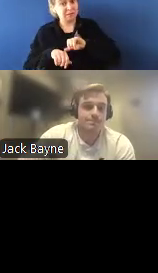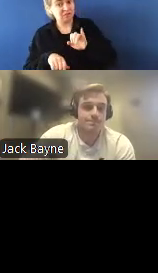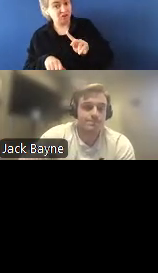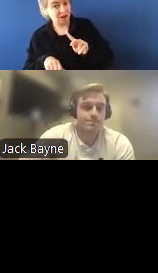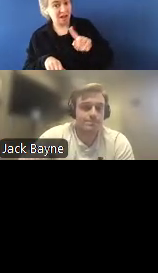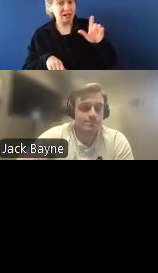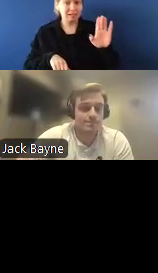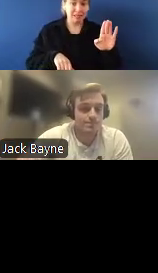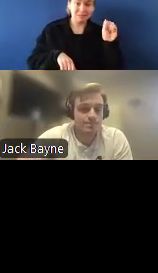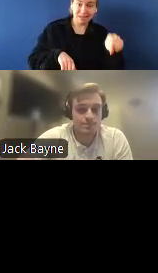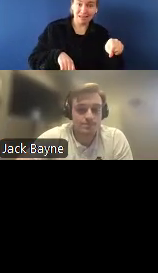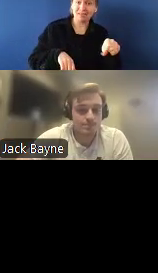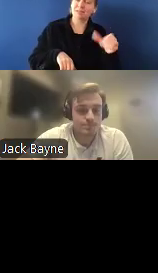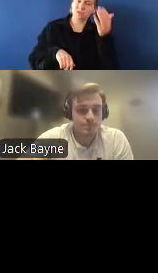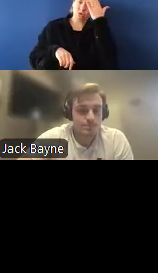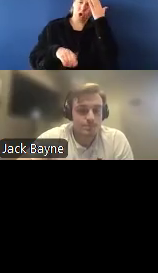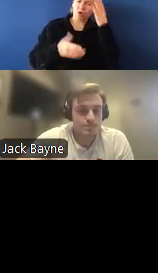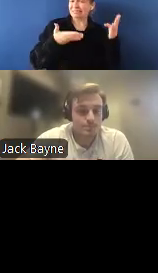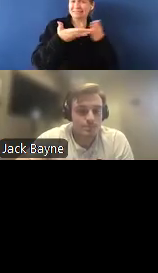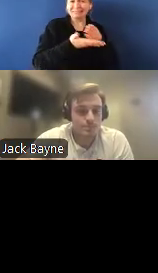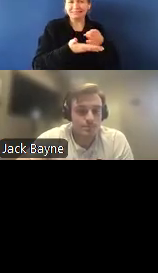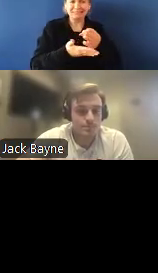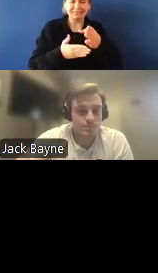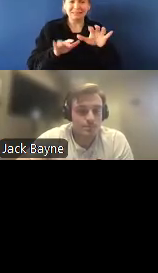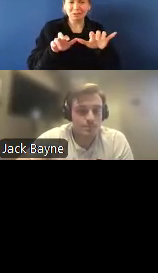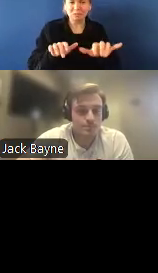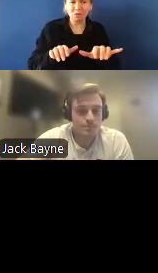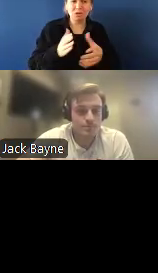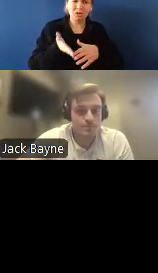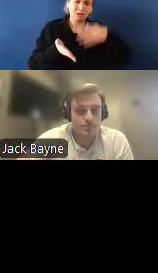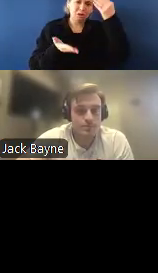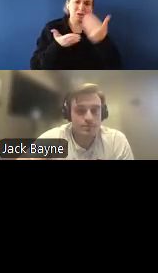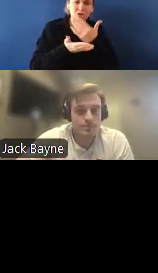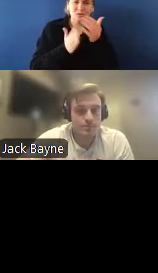you know, getting to know their way around the computer, learning new skills, and things that